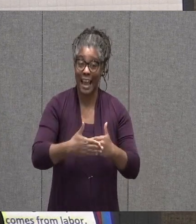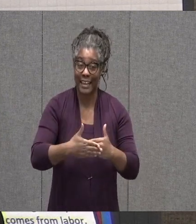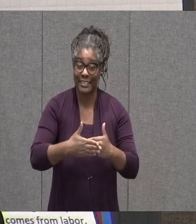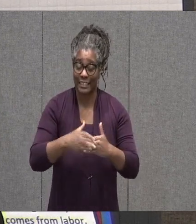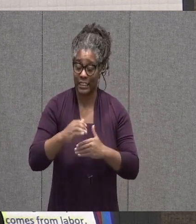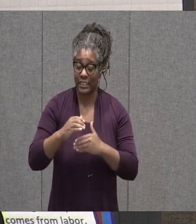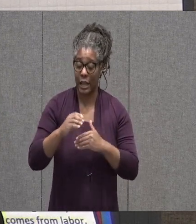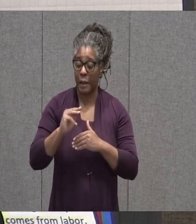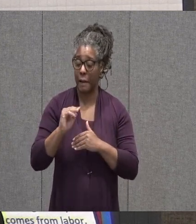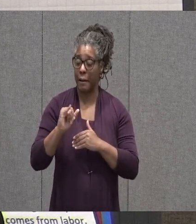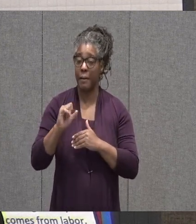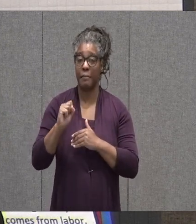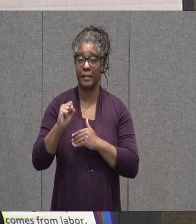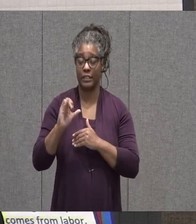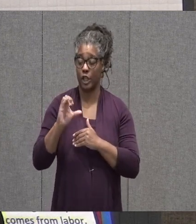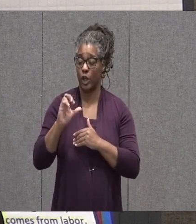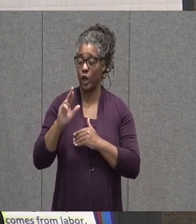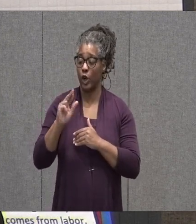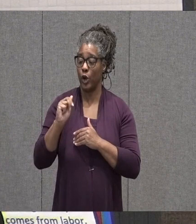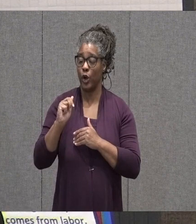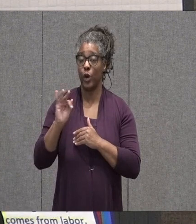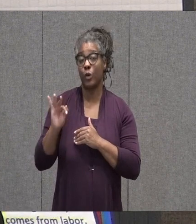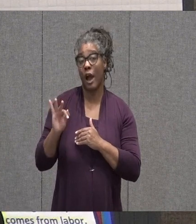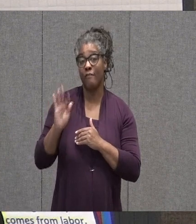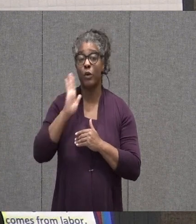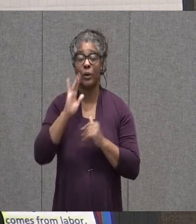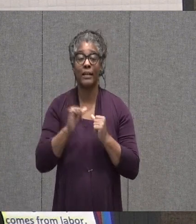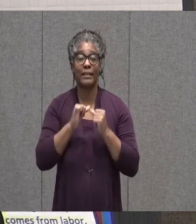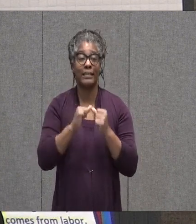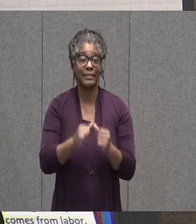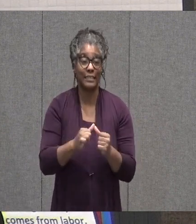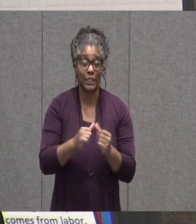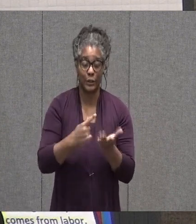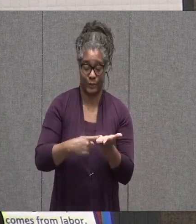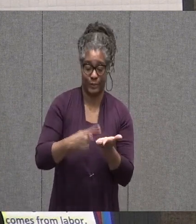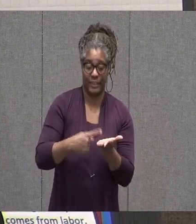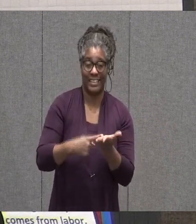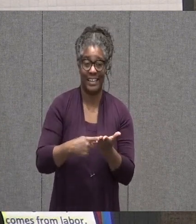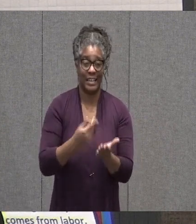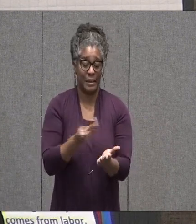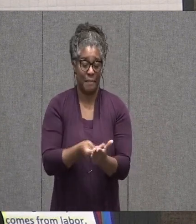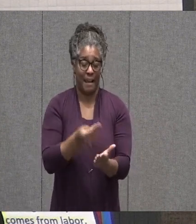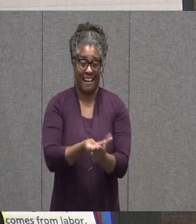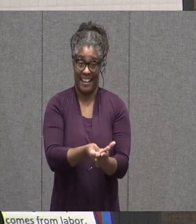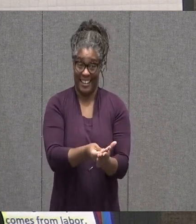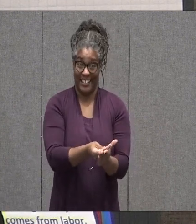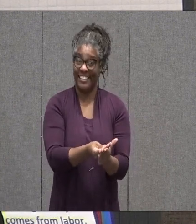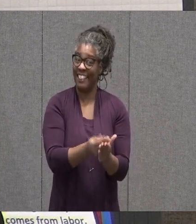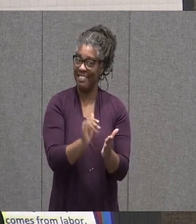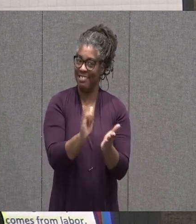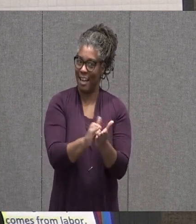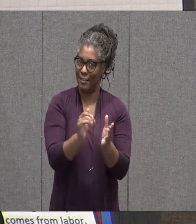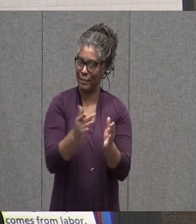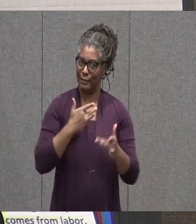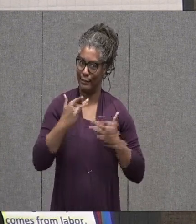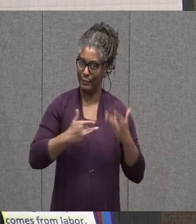who is going to continue talking to you about money. And that is very exciting, so I look forward to learning all the things